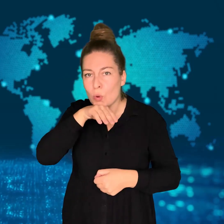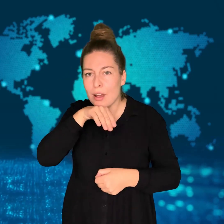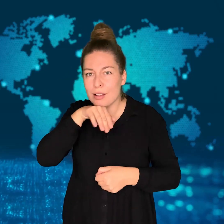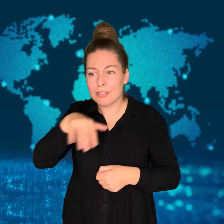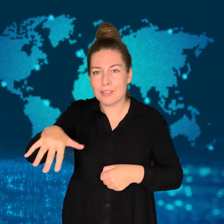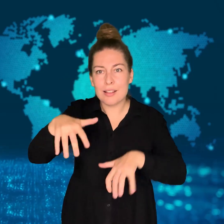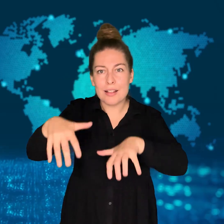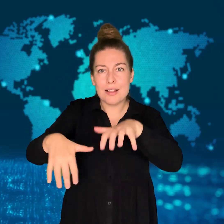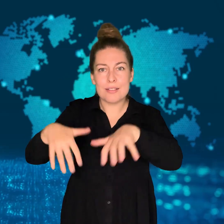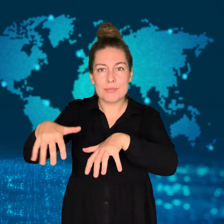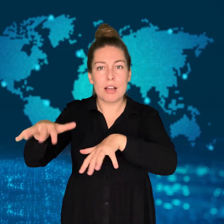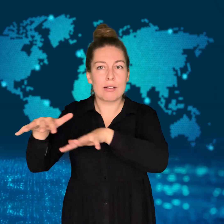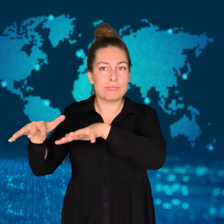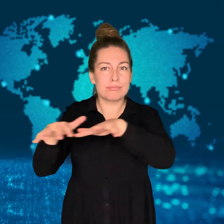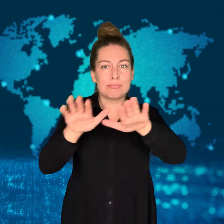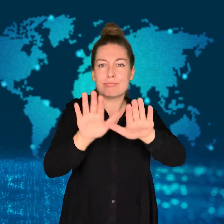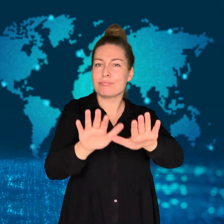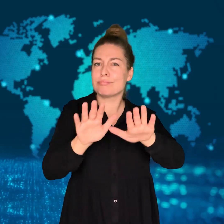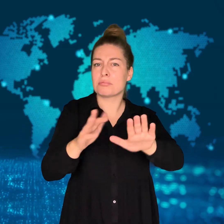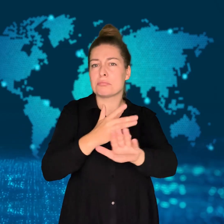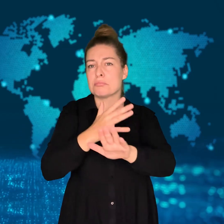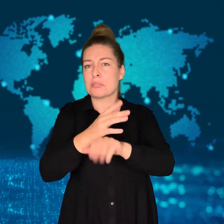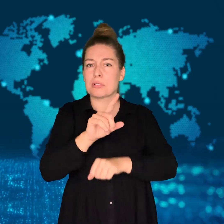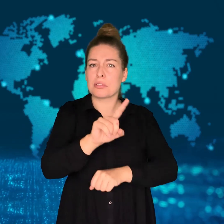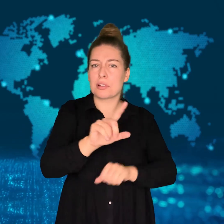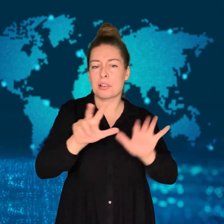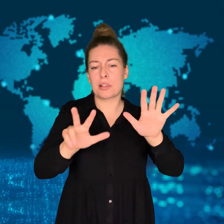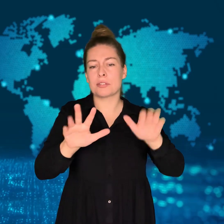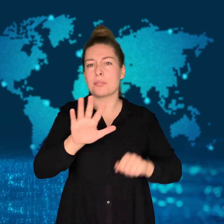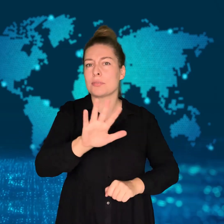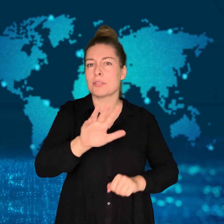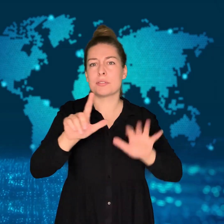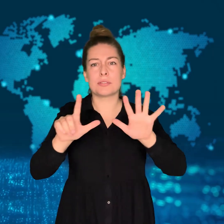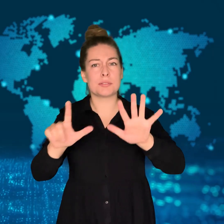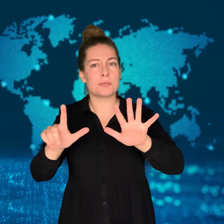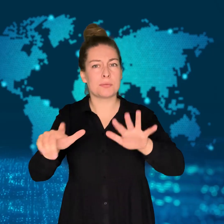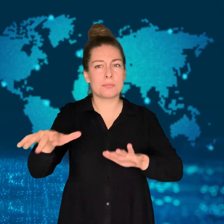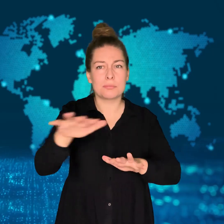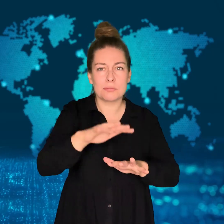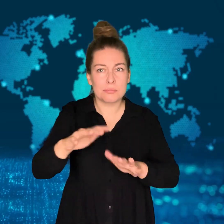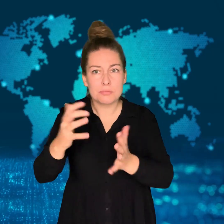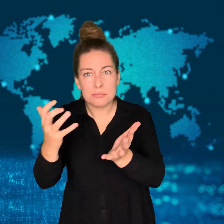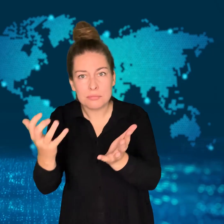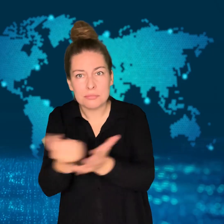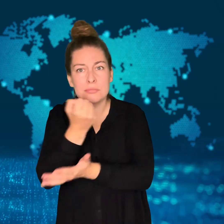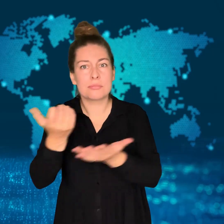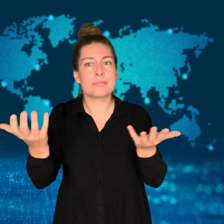galena was found there around 1857.